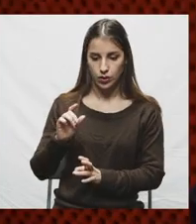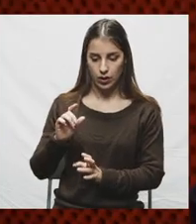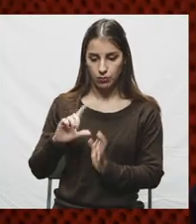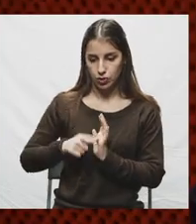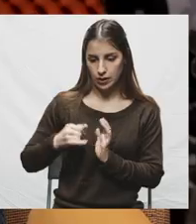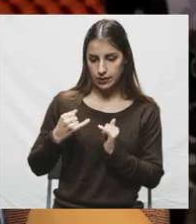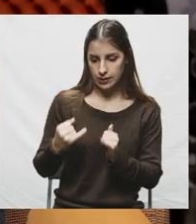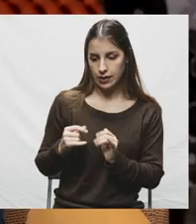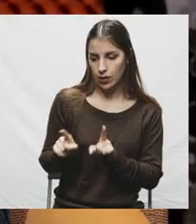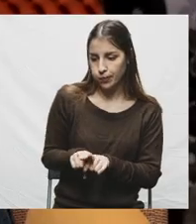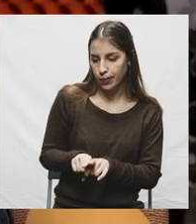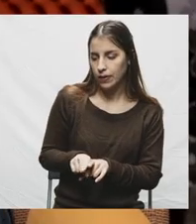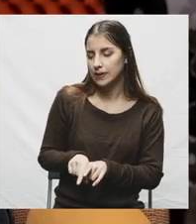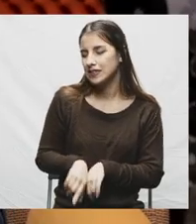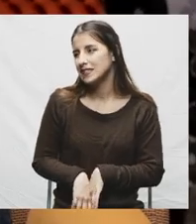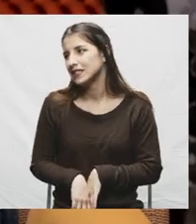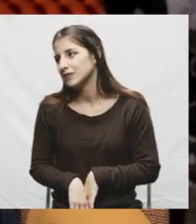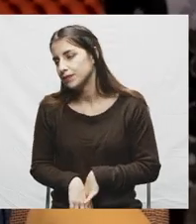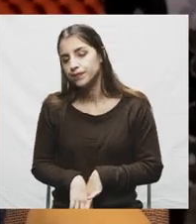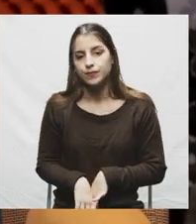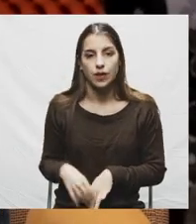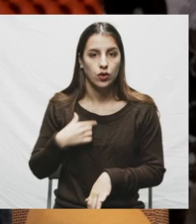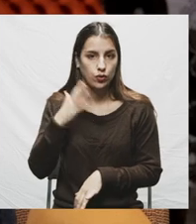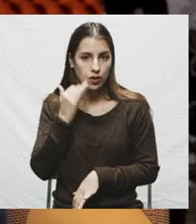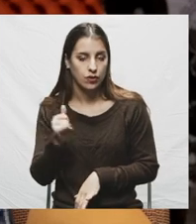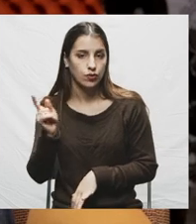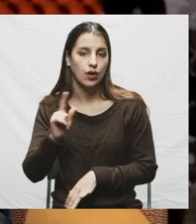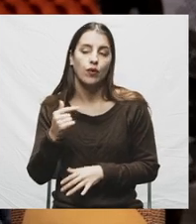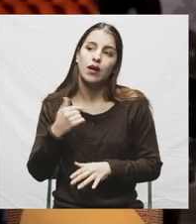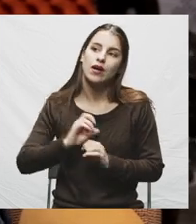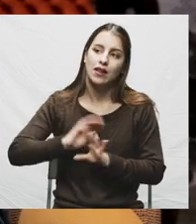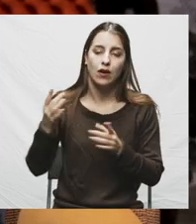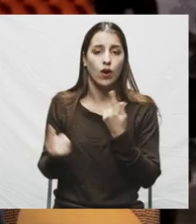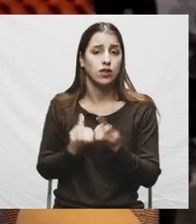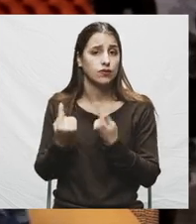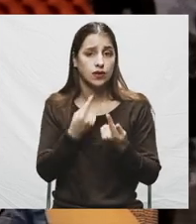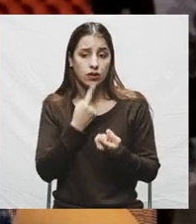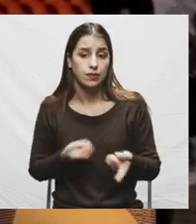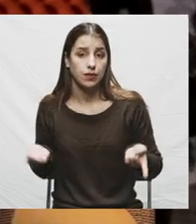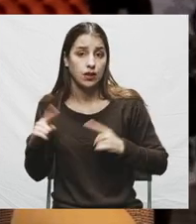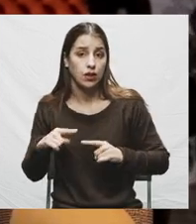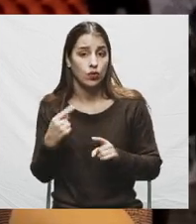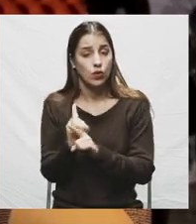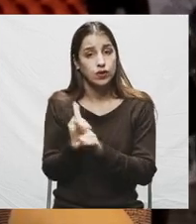nor in the same strategies. Of course, it’s inevitable that you repeat yourself. And I think that can be positive, because some ideas weren’t solved